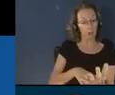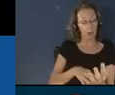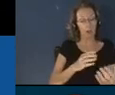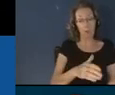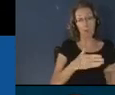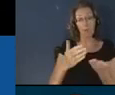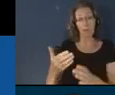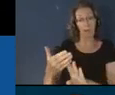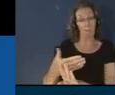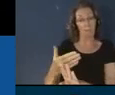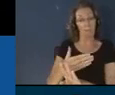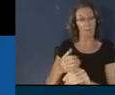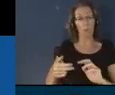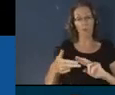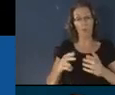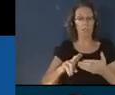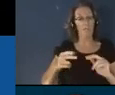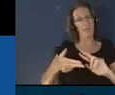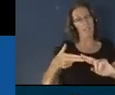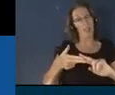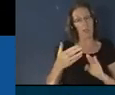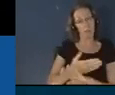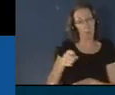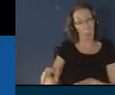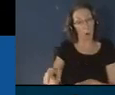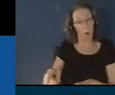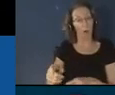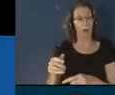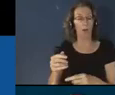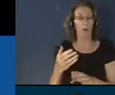your slides so they'll have some idea of what they need to translate that would be extremely helpful.